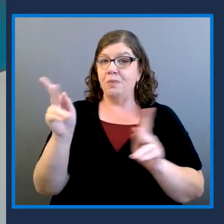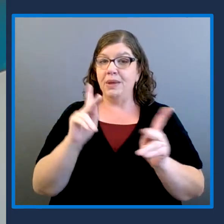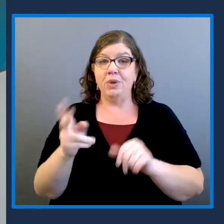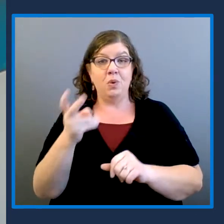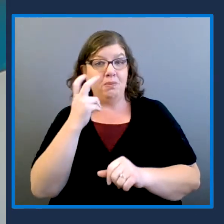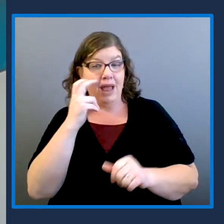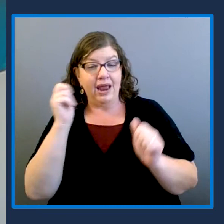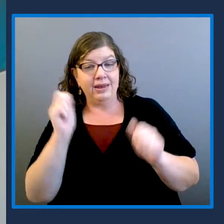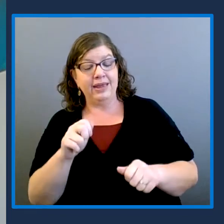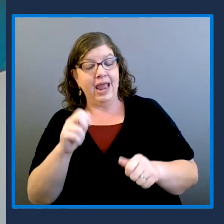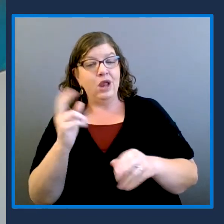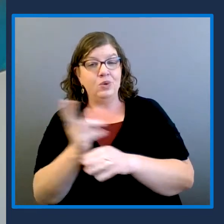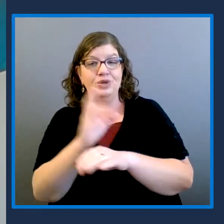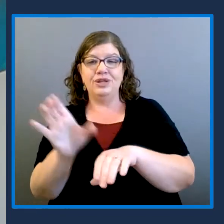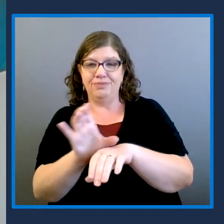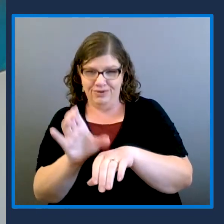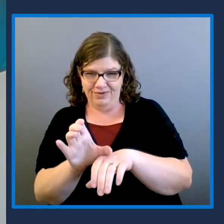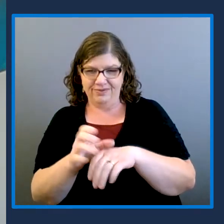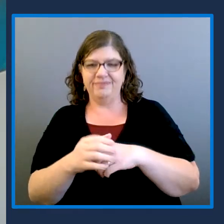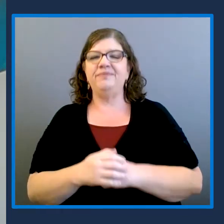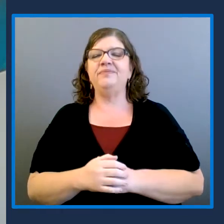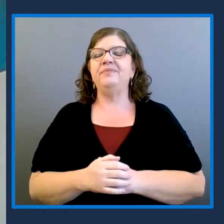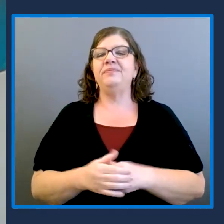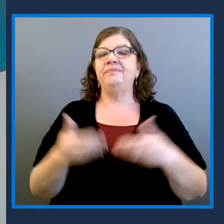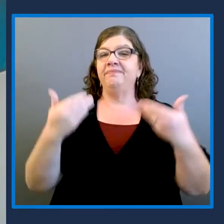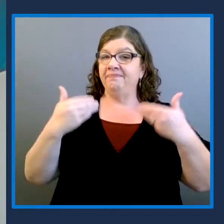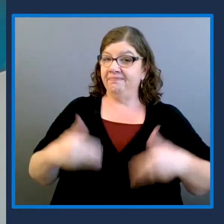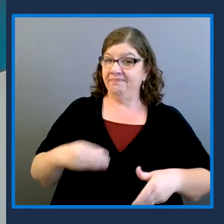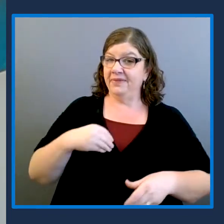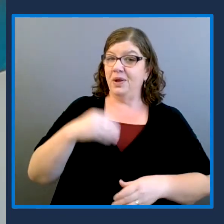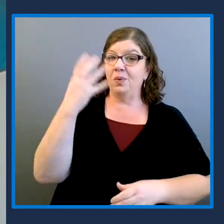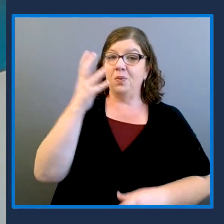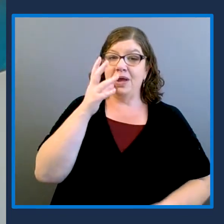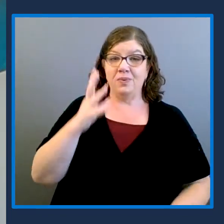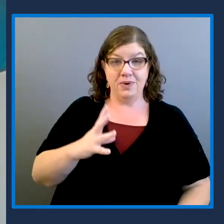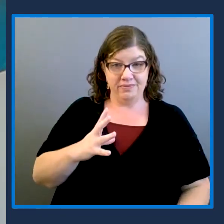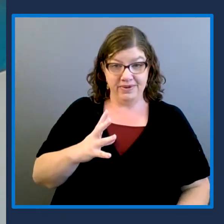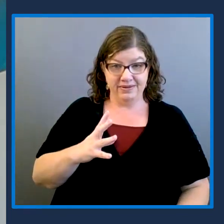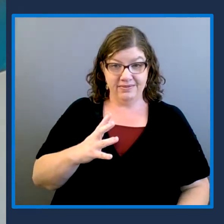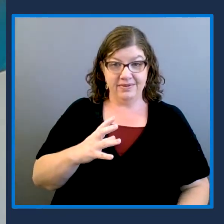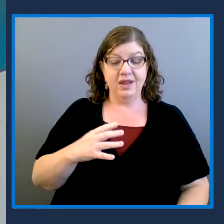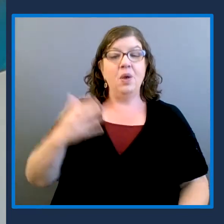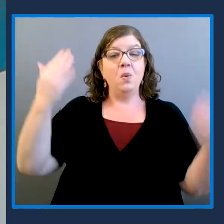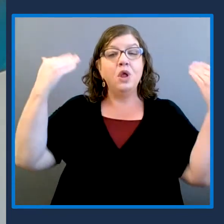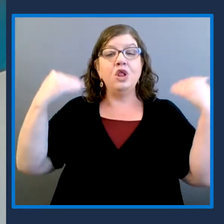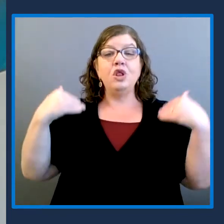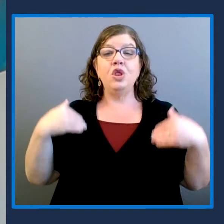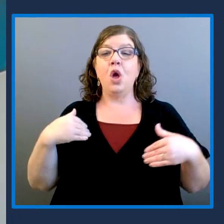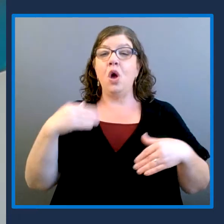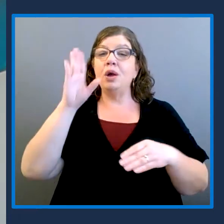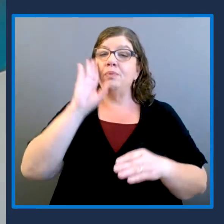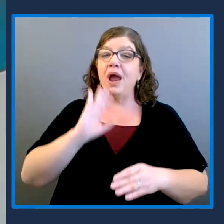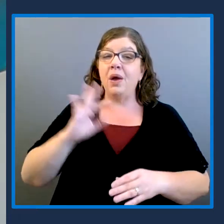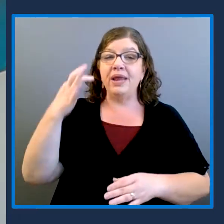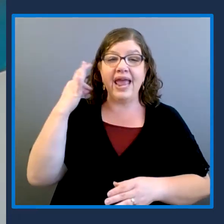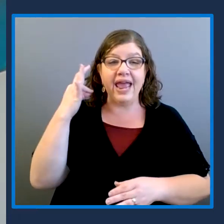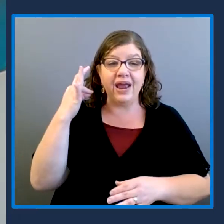make sure that people who are blind can use their computer i am a white woman with long brown hair